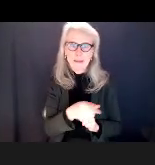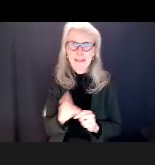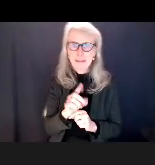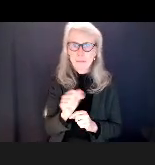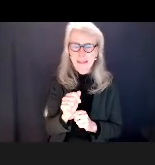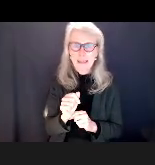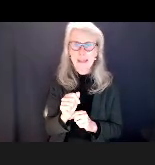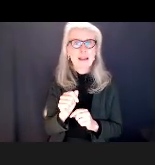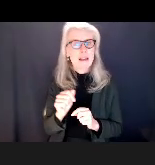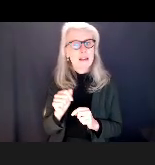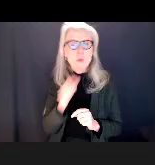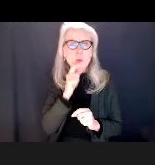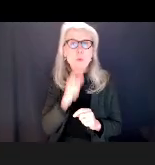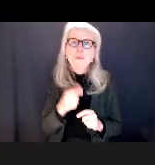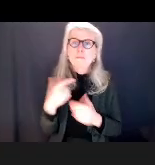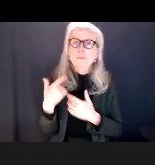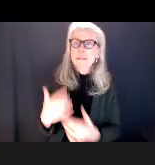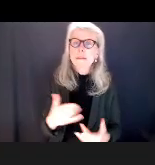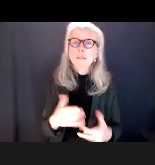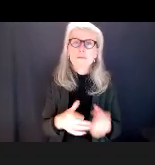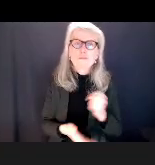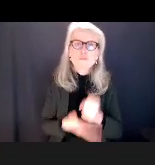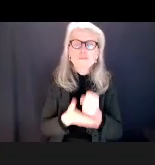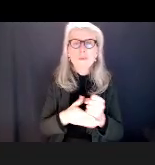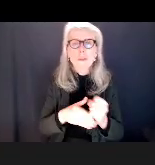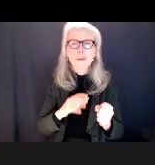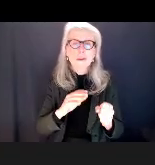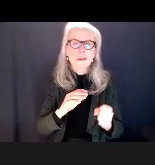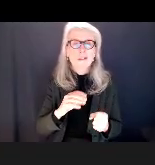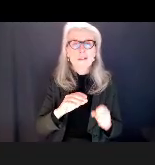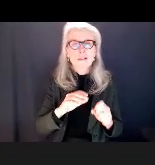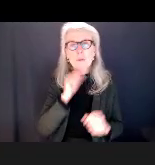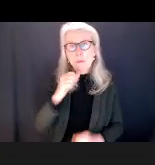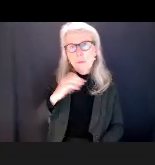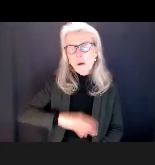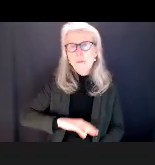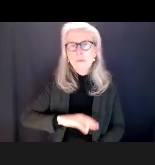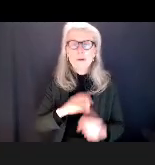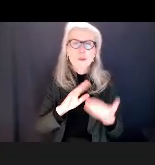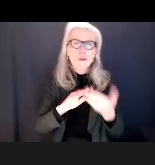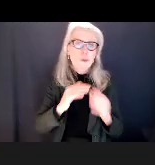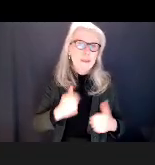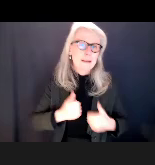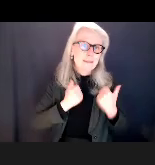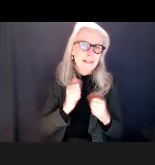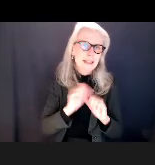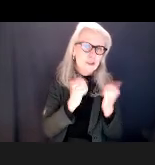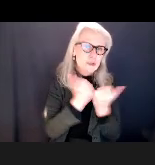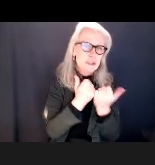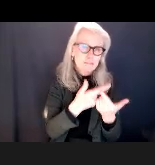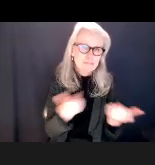community-based nonprofit organizations, including community living agencies. In terms of disability